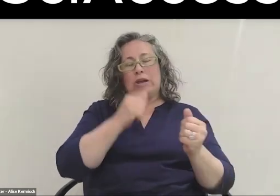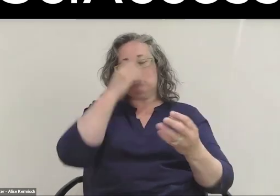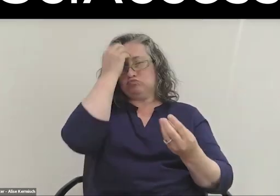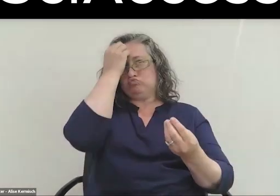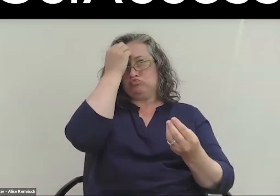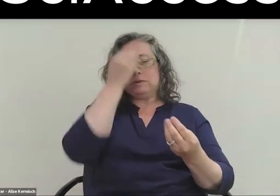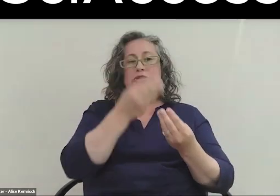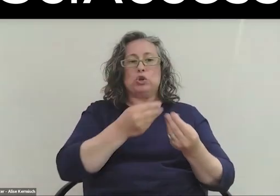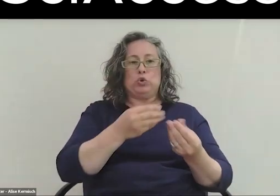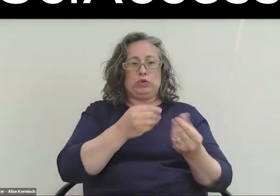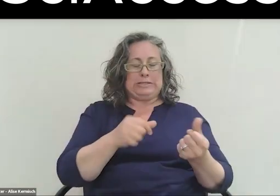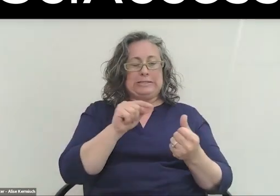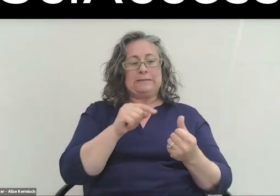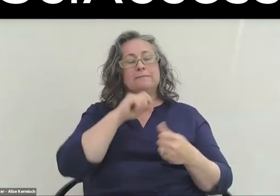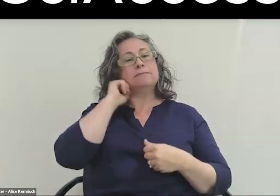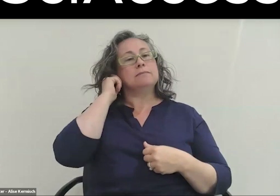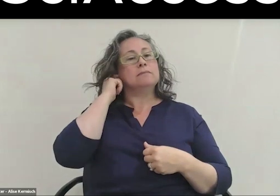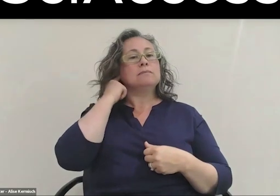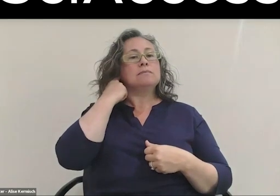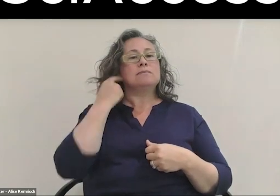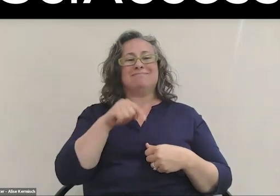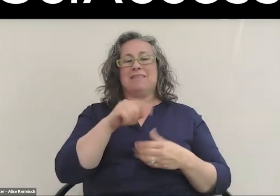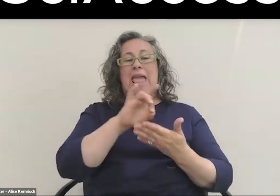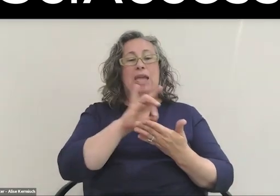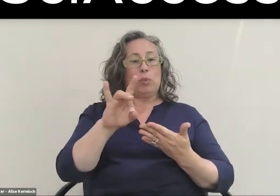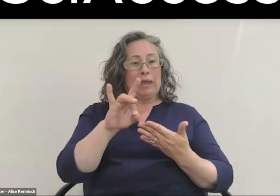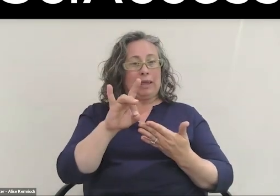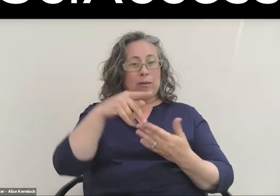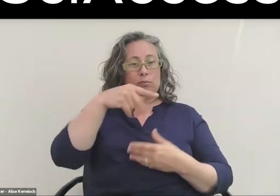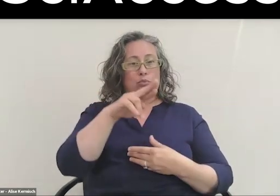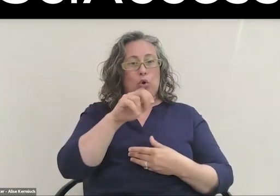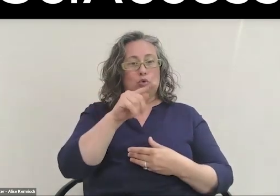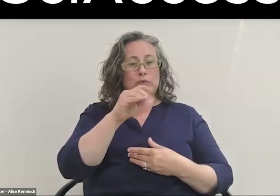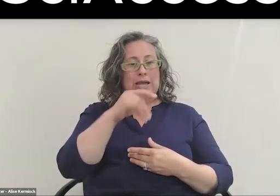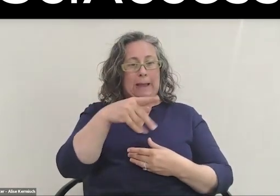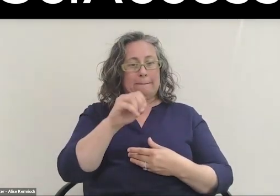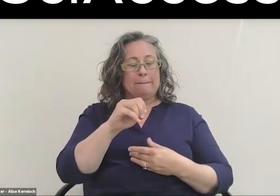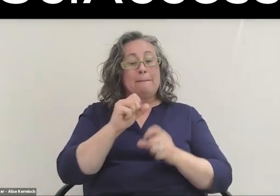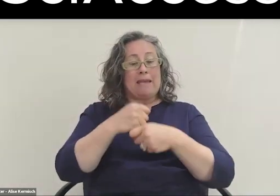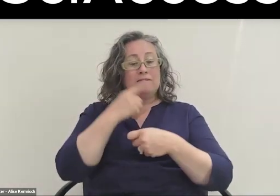These are essentially eight-week prototypes that are made for one specific person.